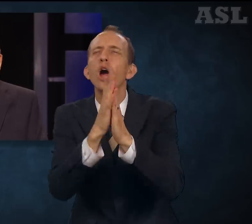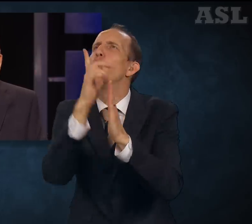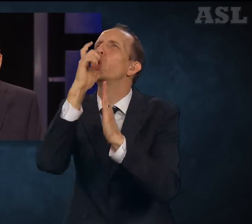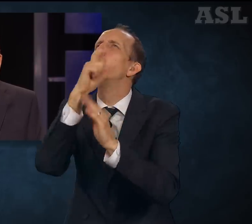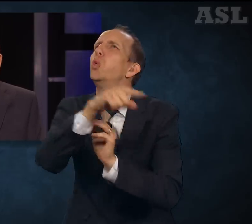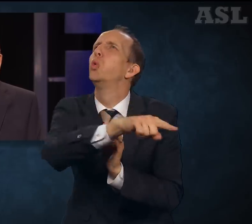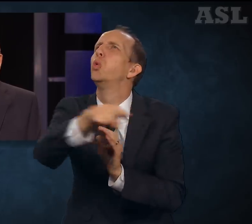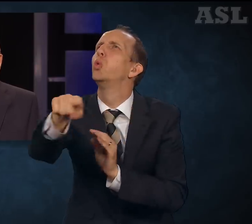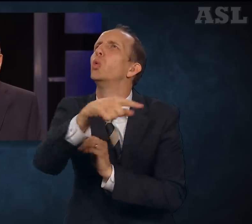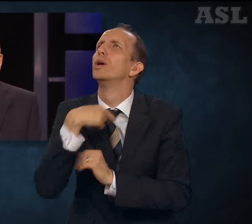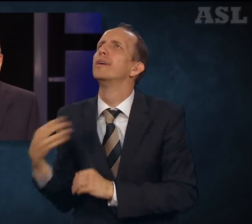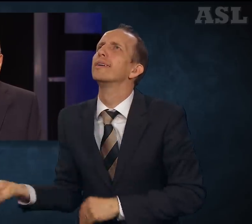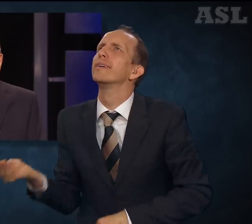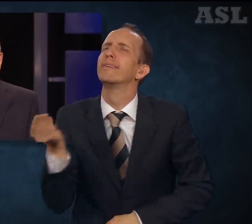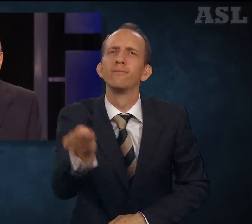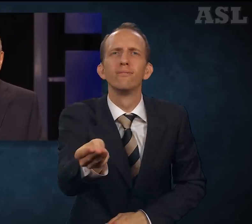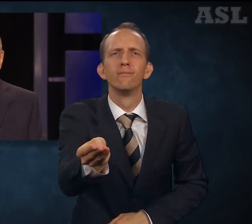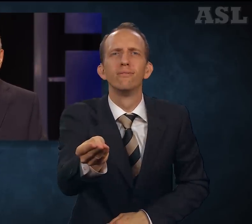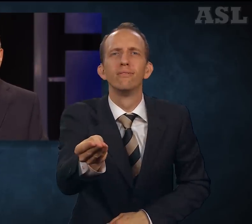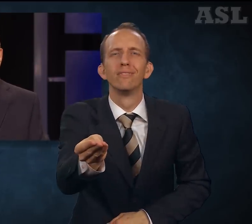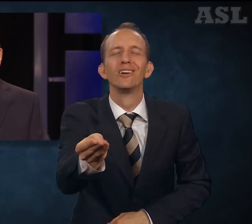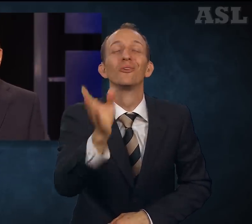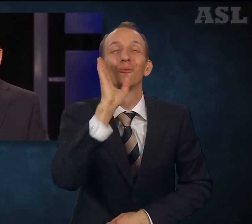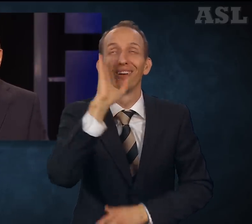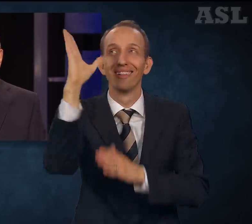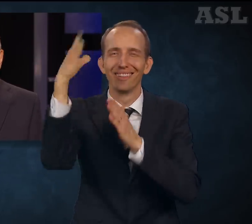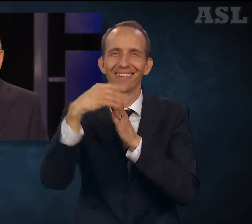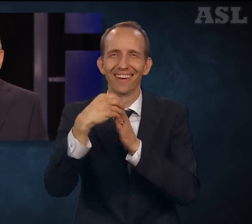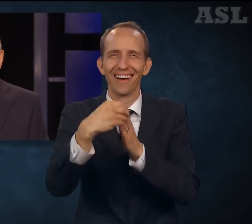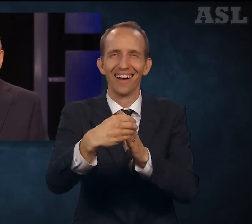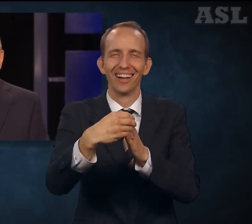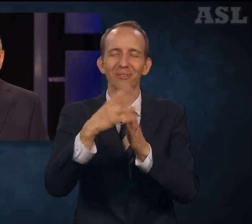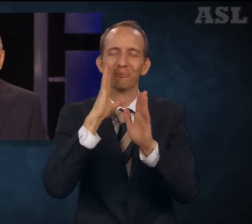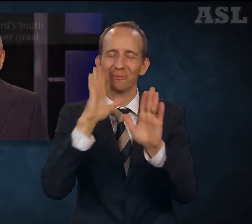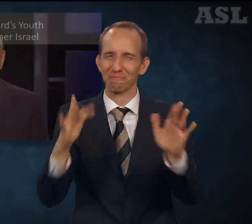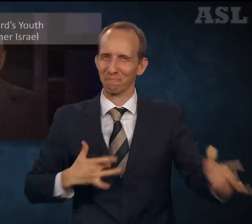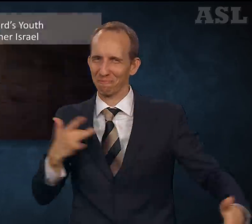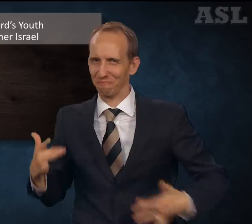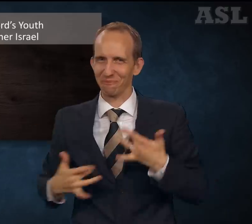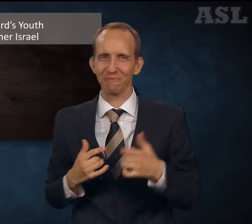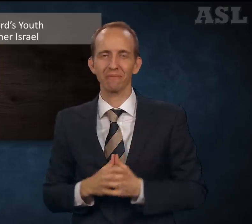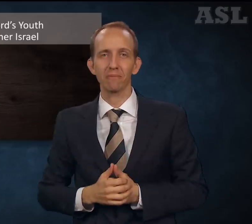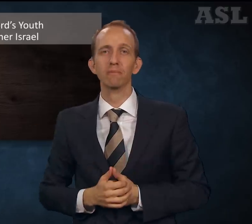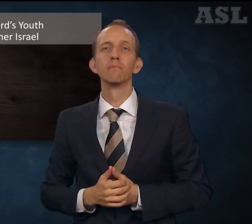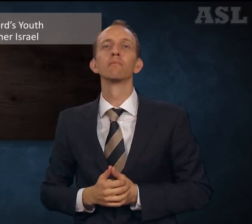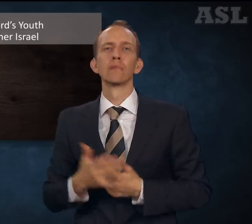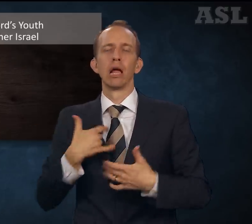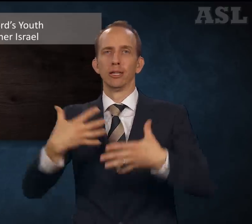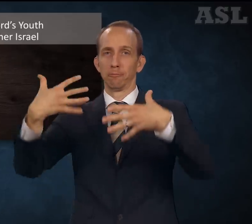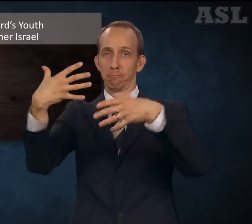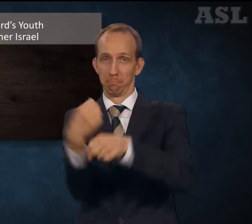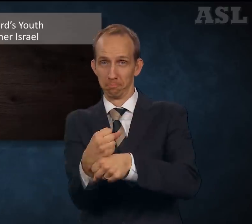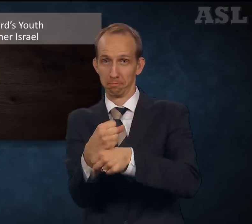AND IT WILL BE EXCITING.